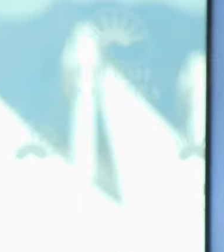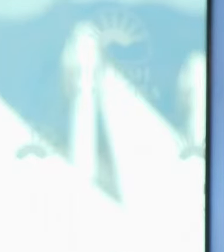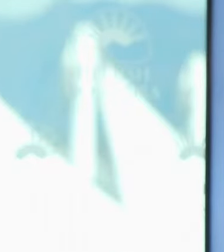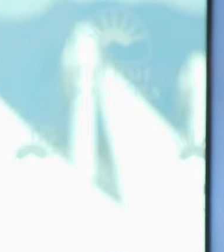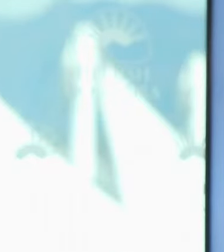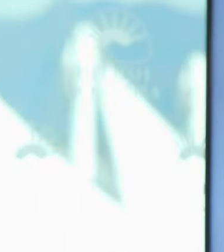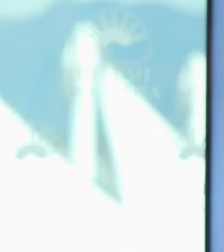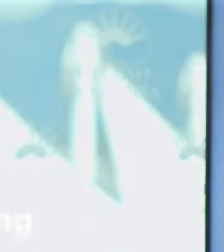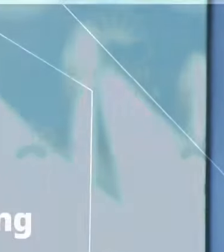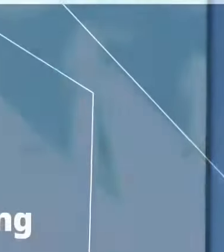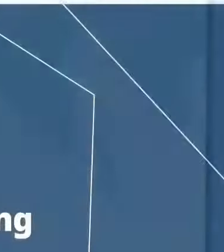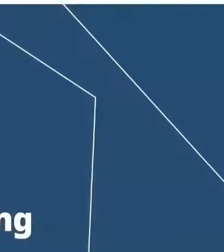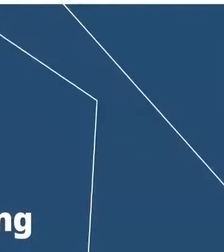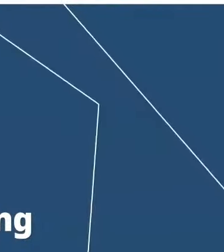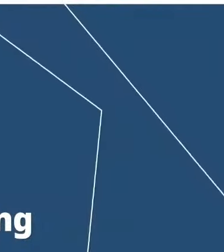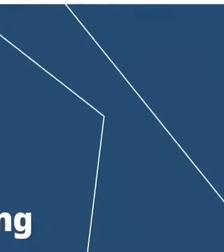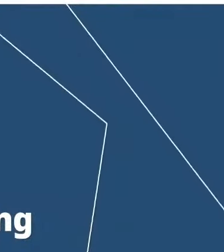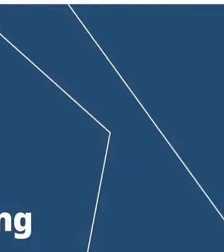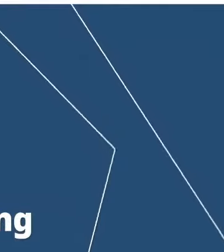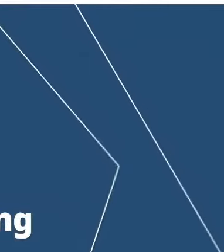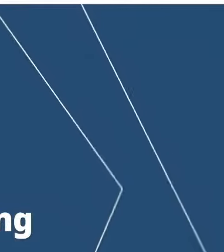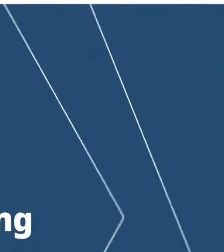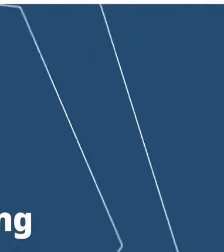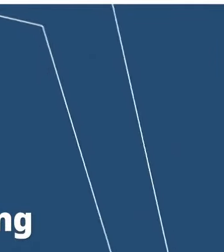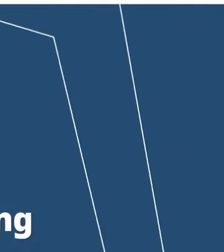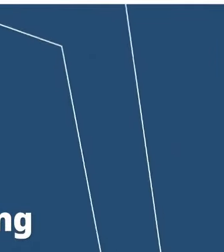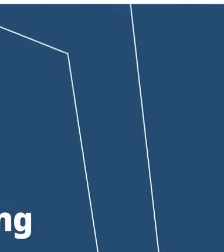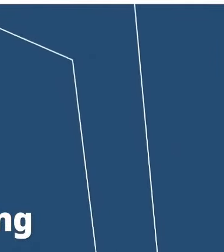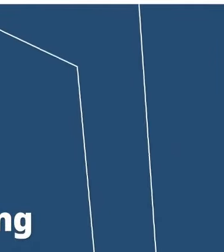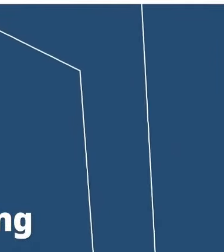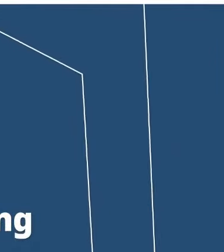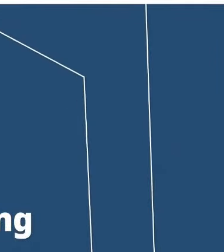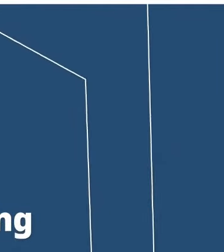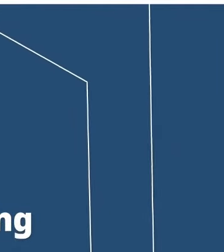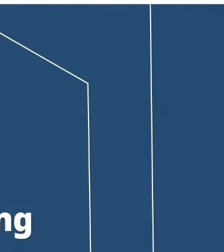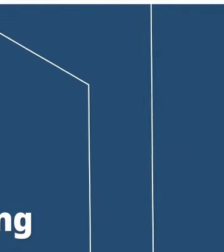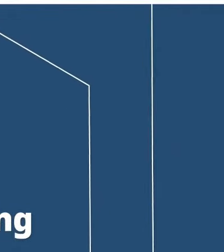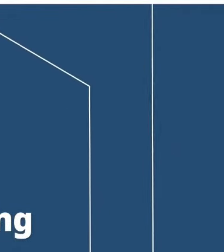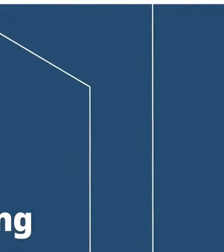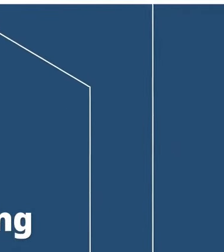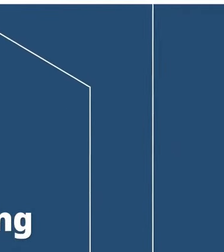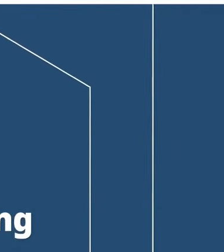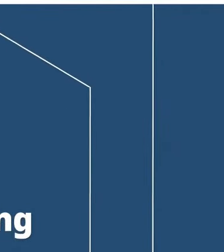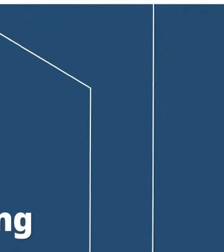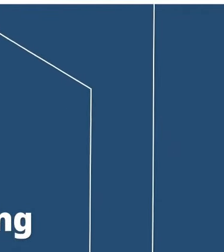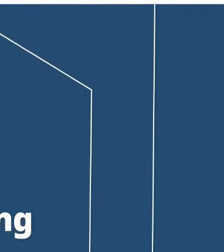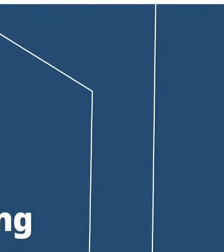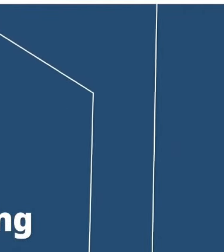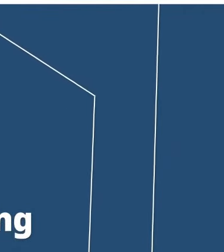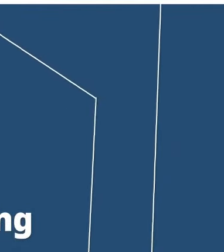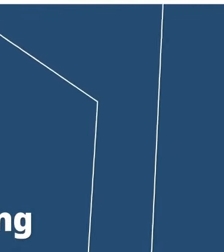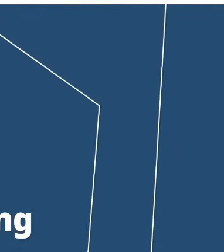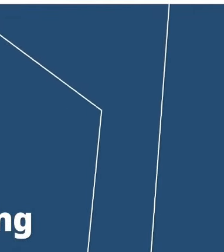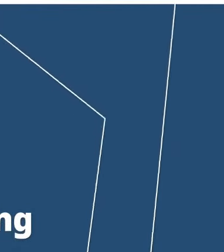very much.